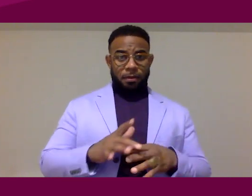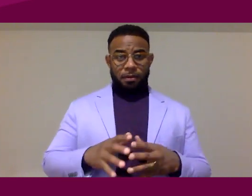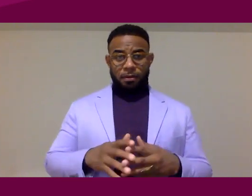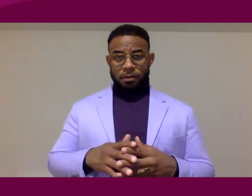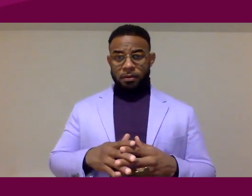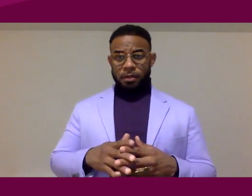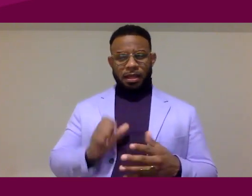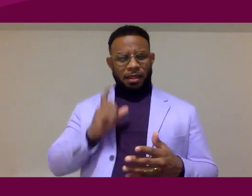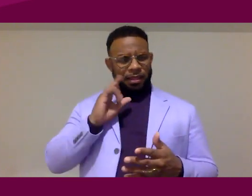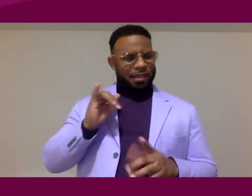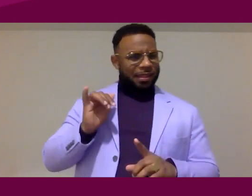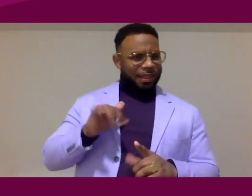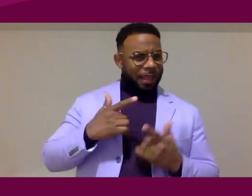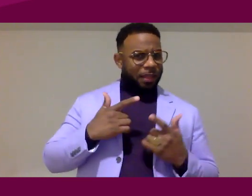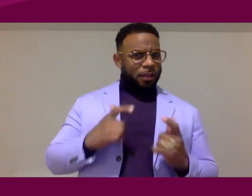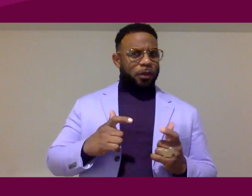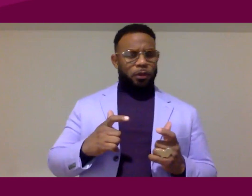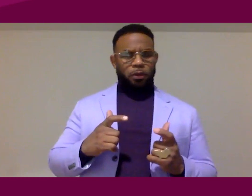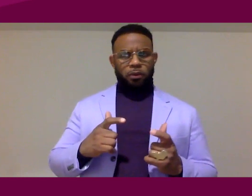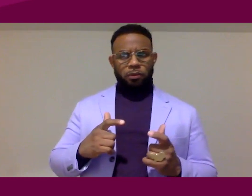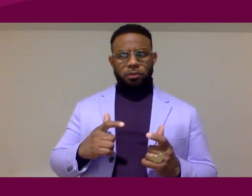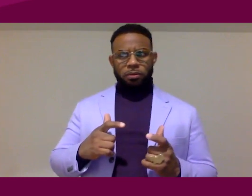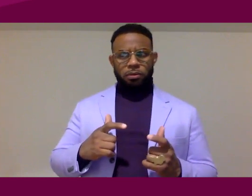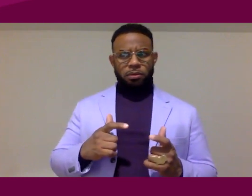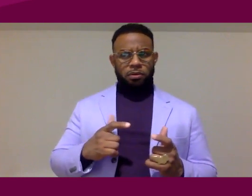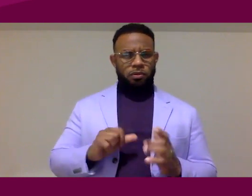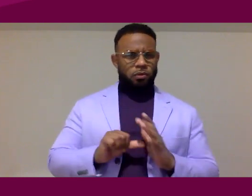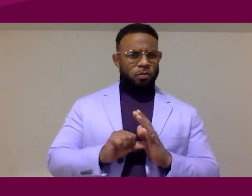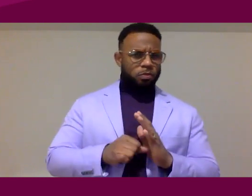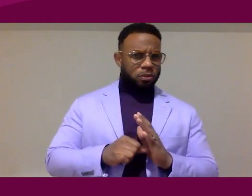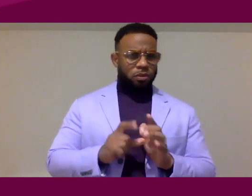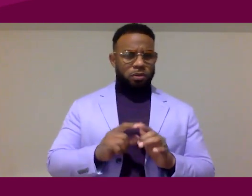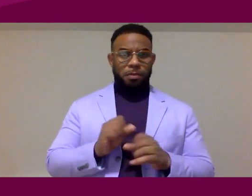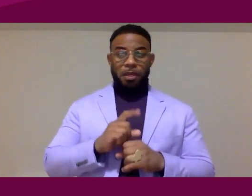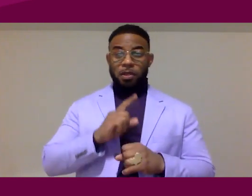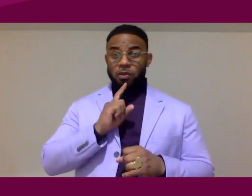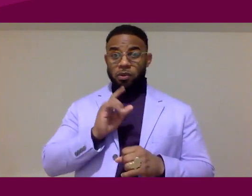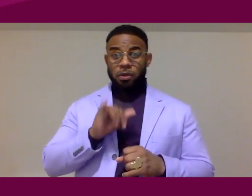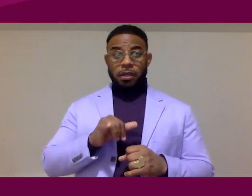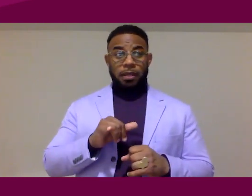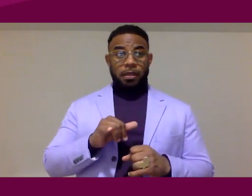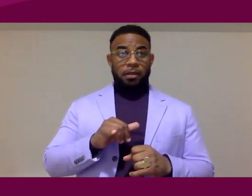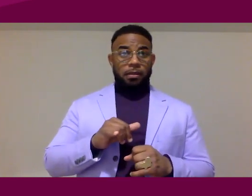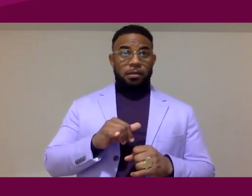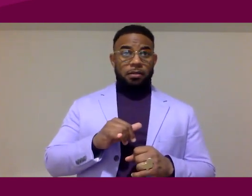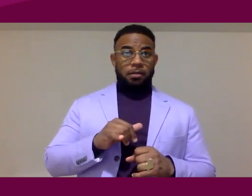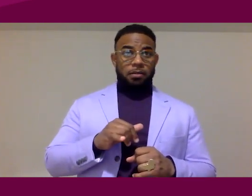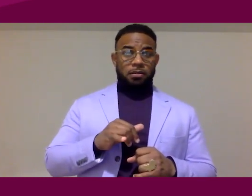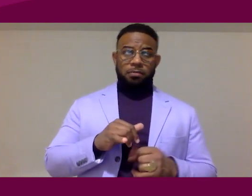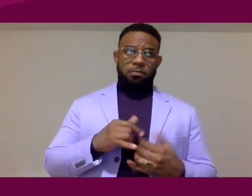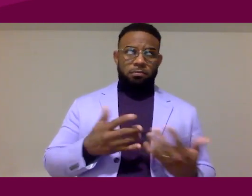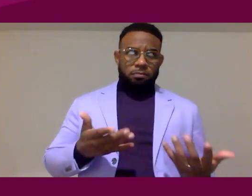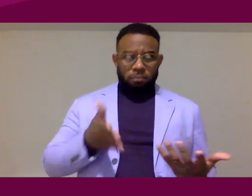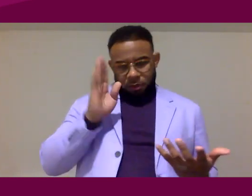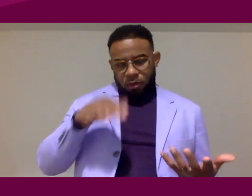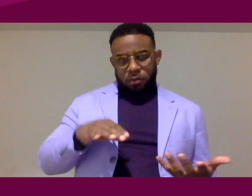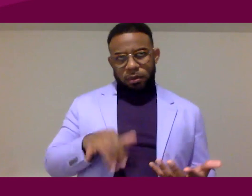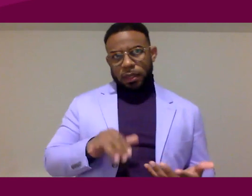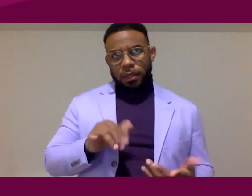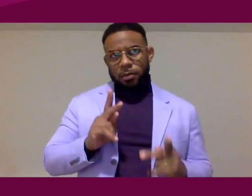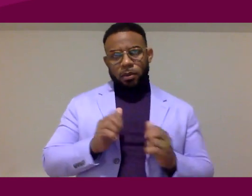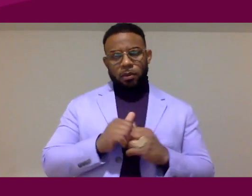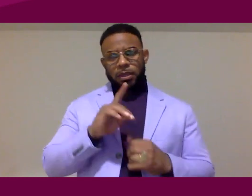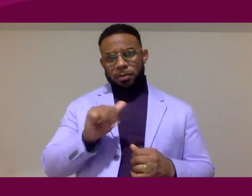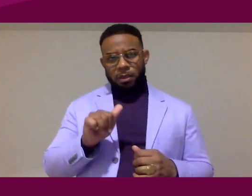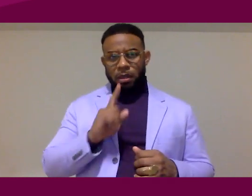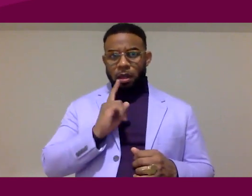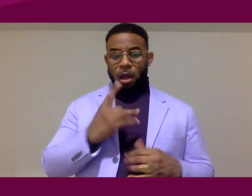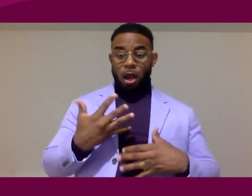And I think that's a huge push to make sure that people with disabilities are included